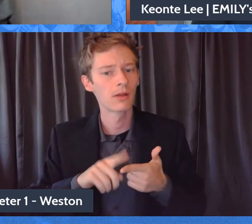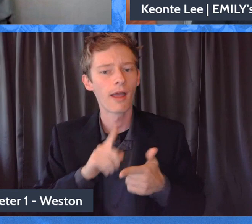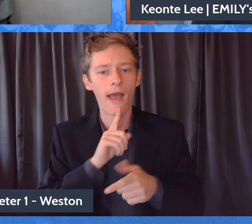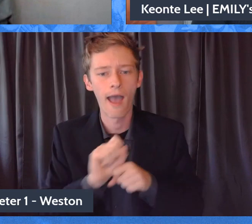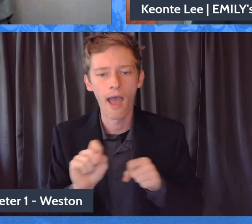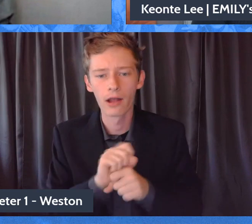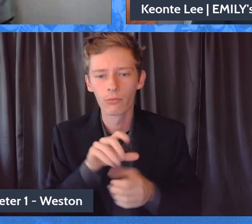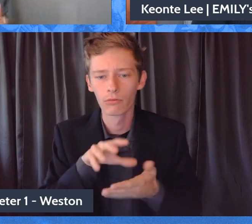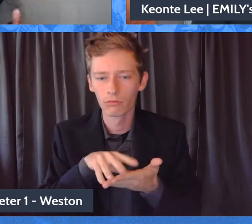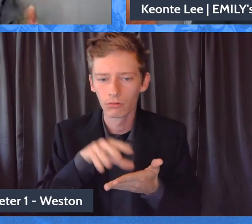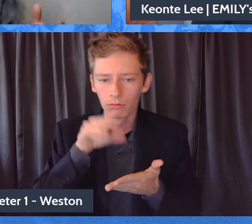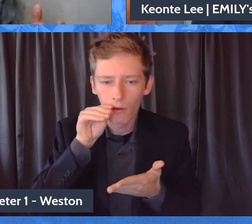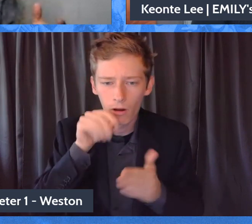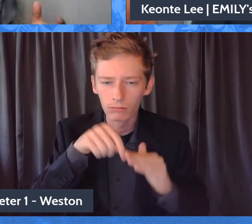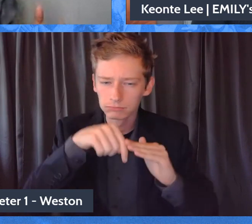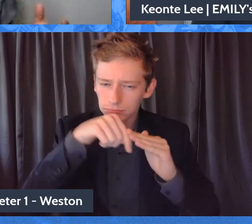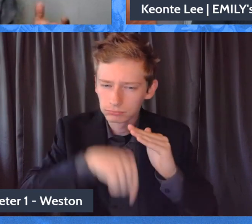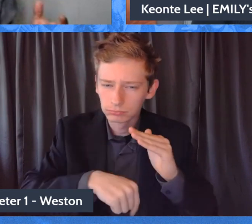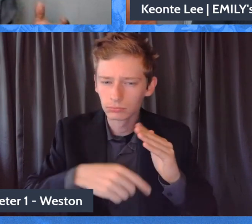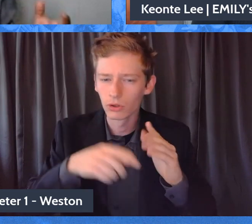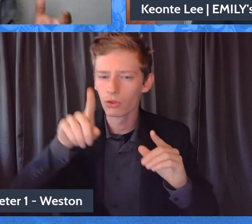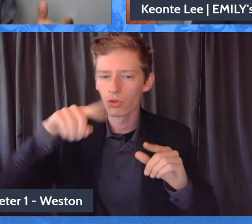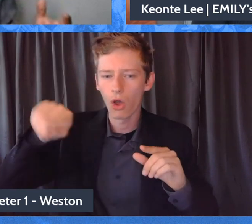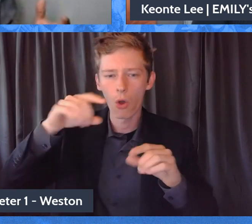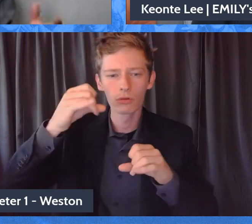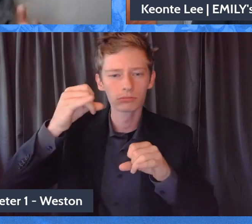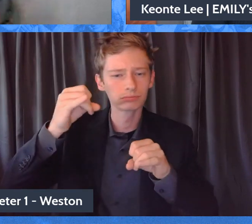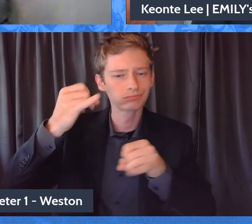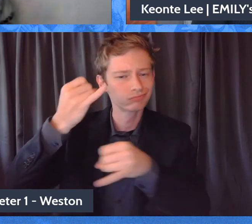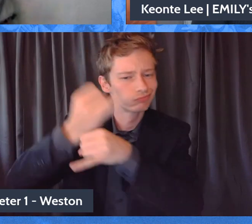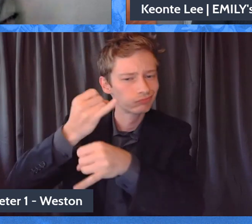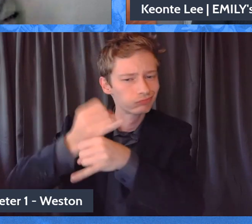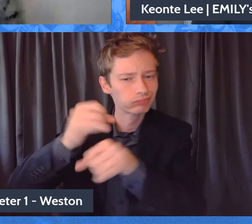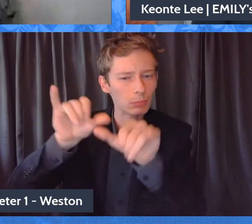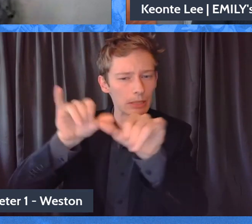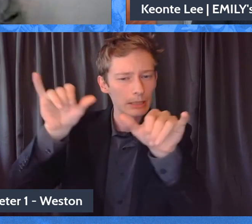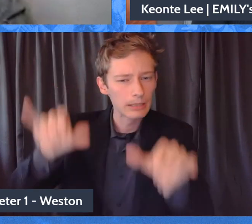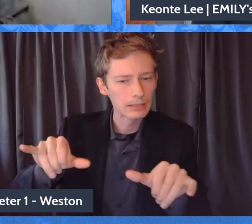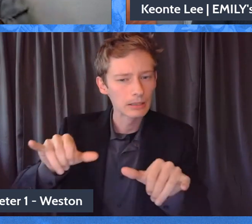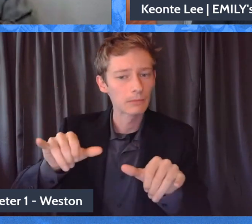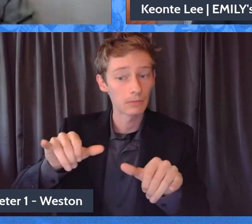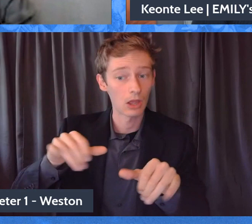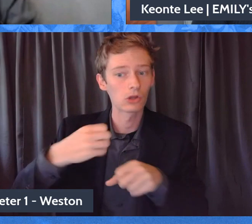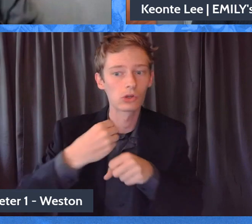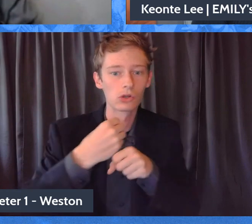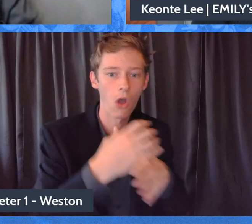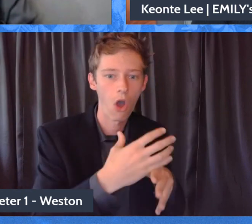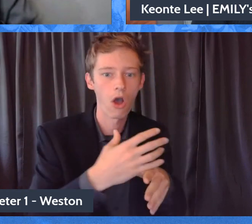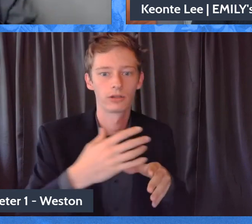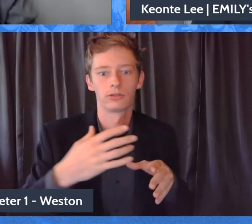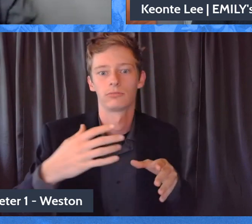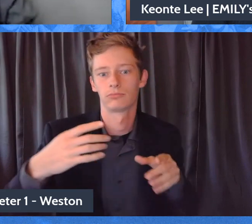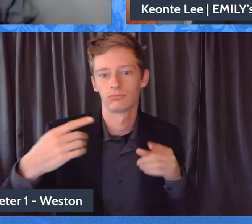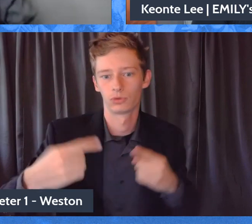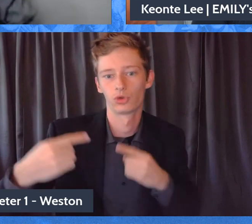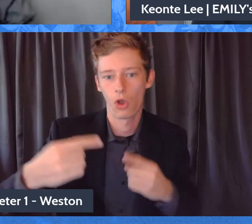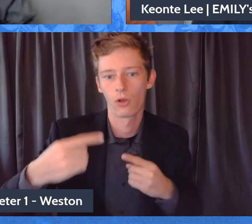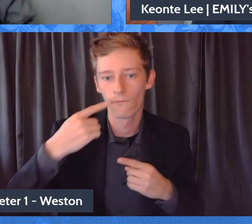that created that struggle for certain parts of the country and in certain parts of communities.